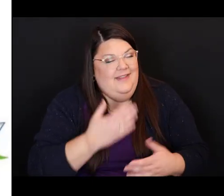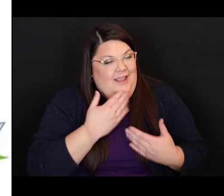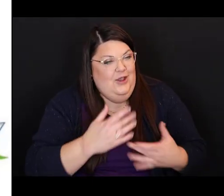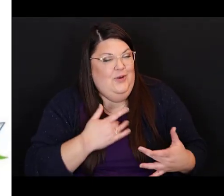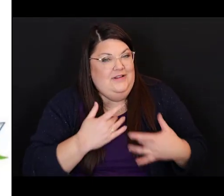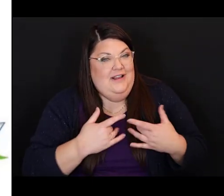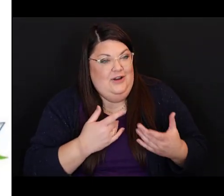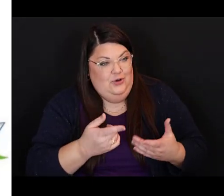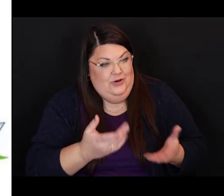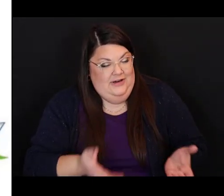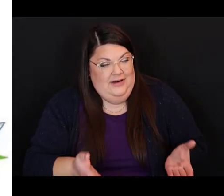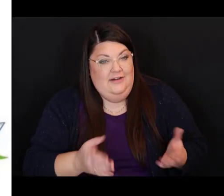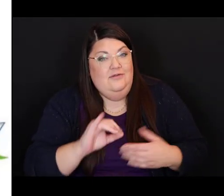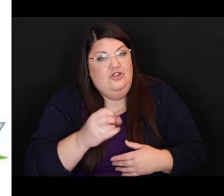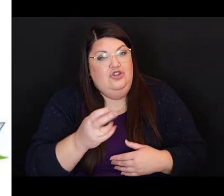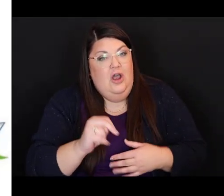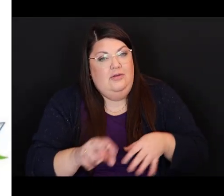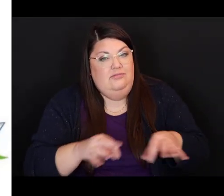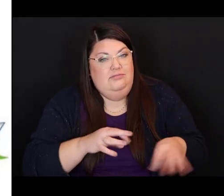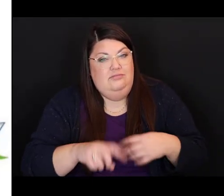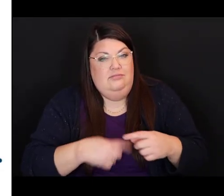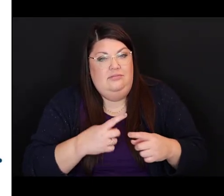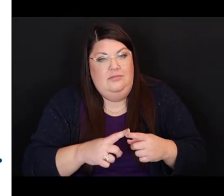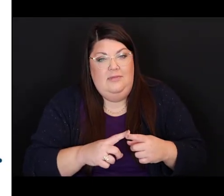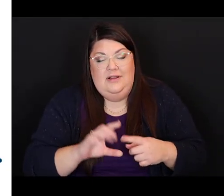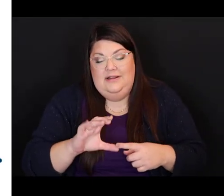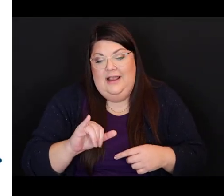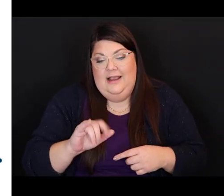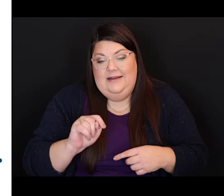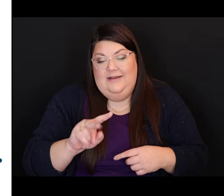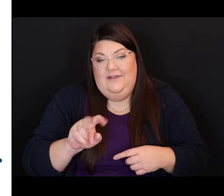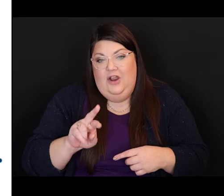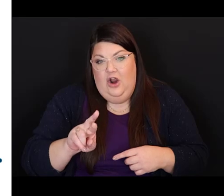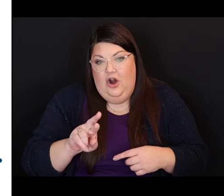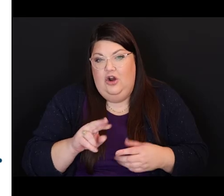going to share a little bit about a CIT-VR training called Become an Adult Ally: